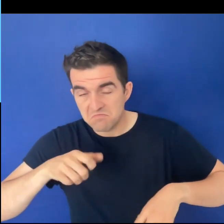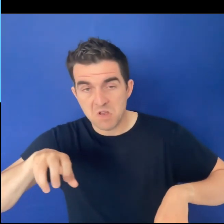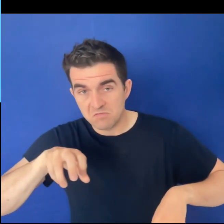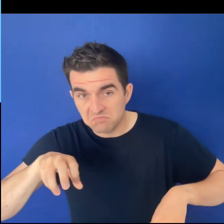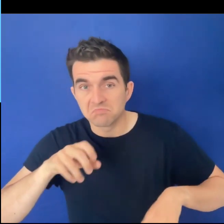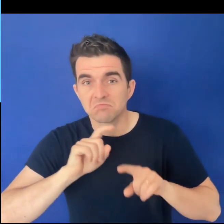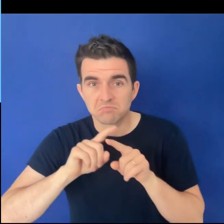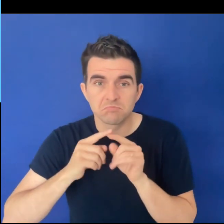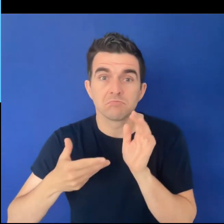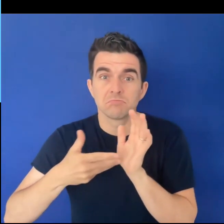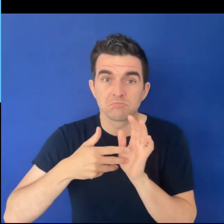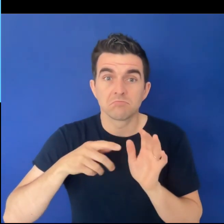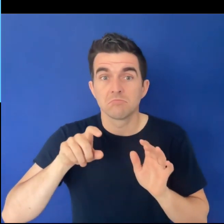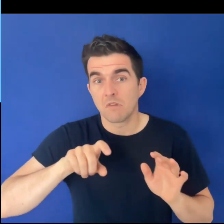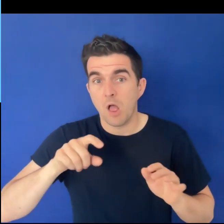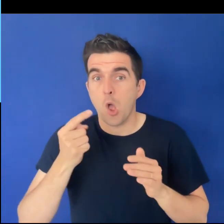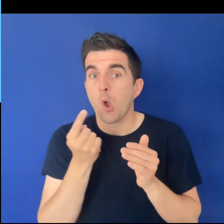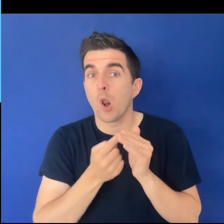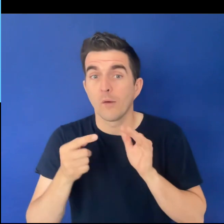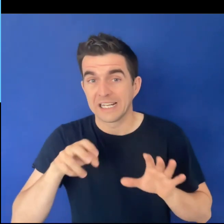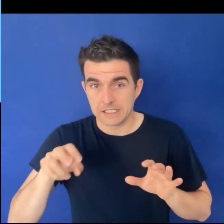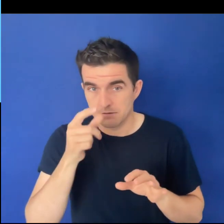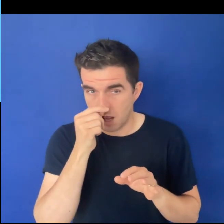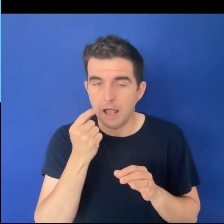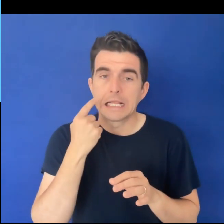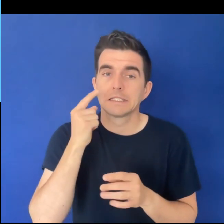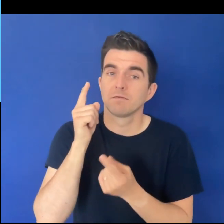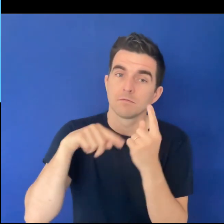In addition to mouse only gameplay, we’ve also made it easy for players to